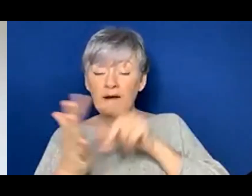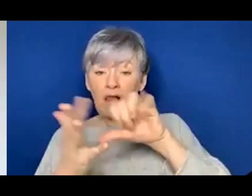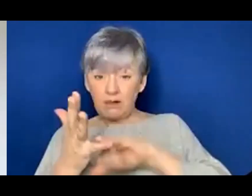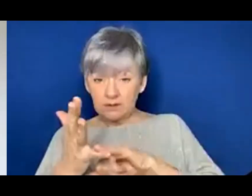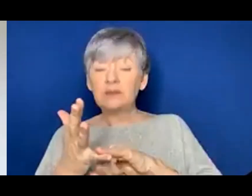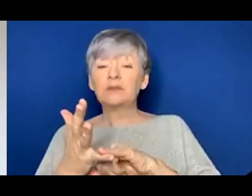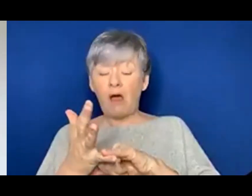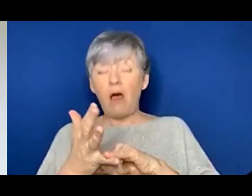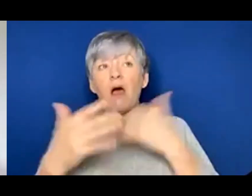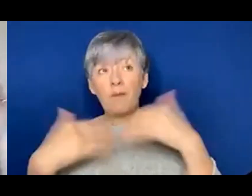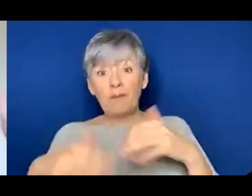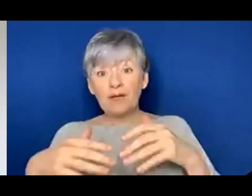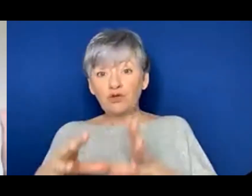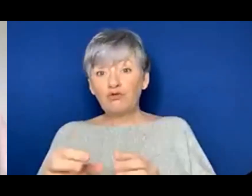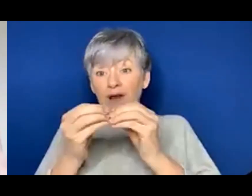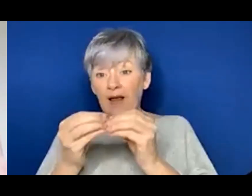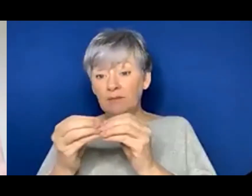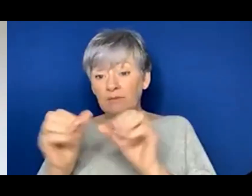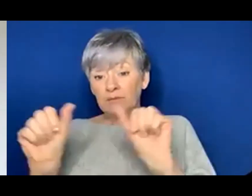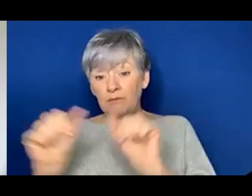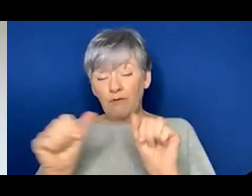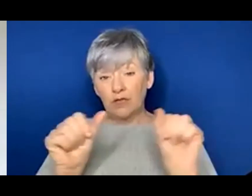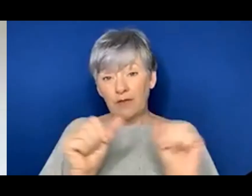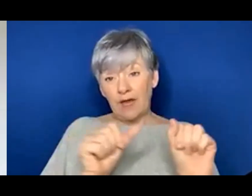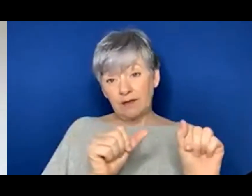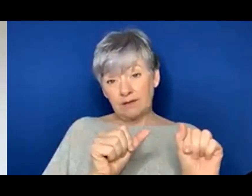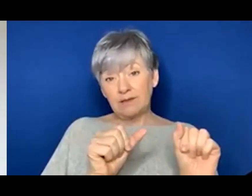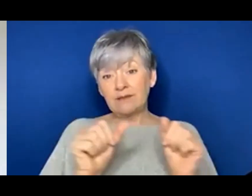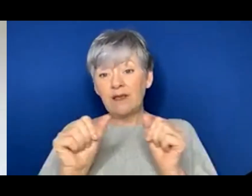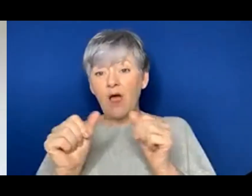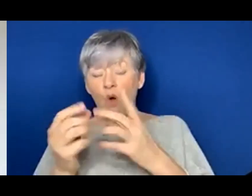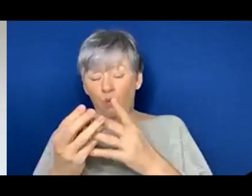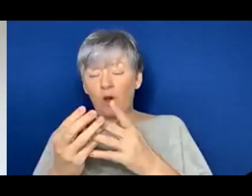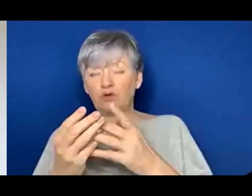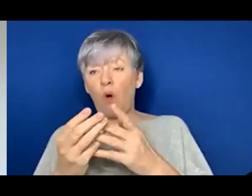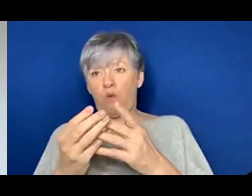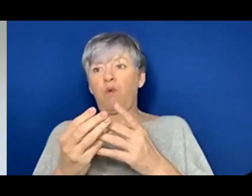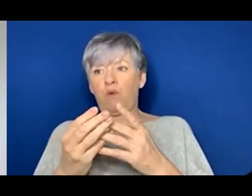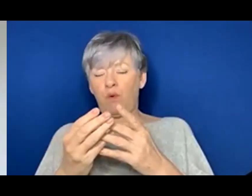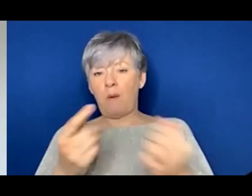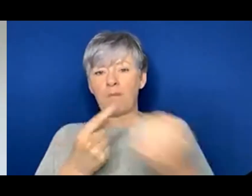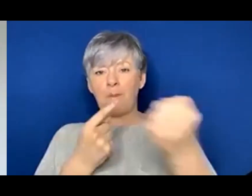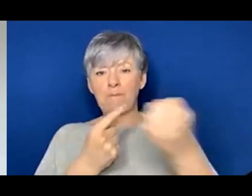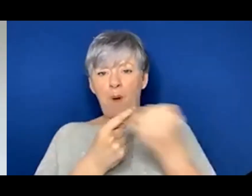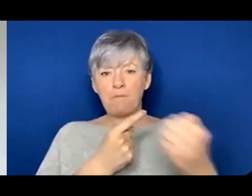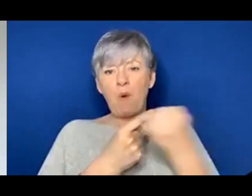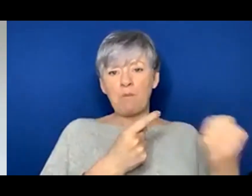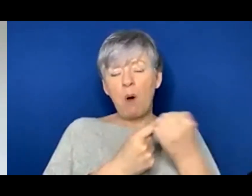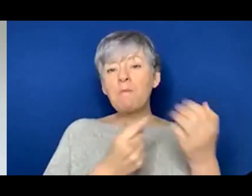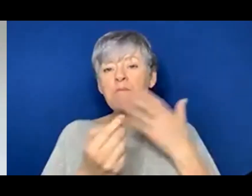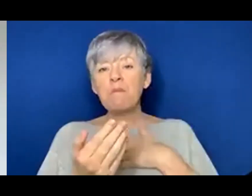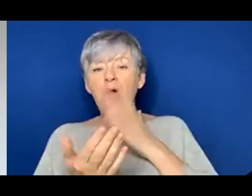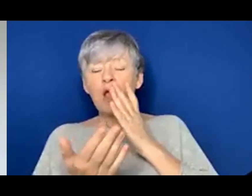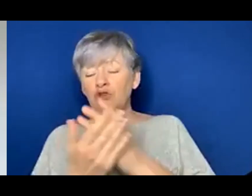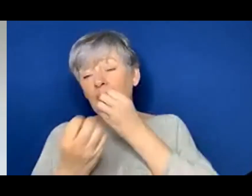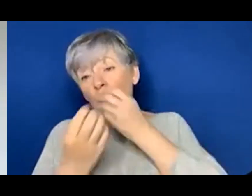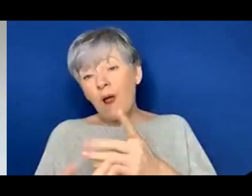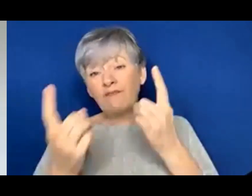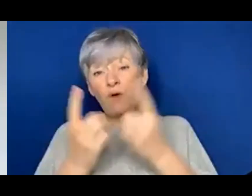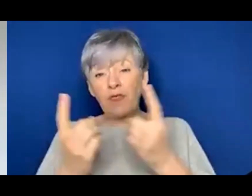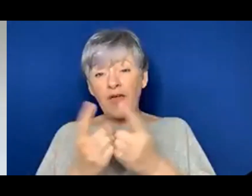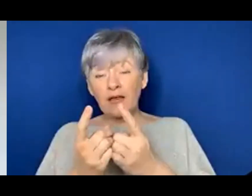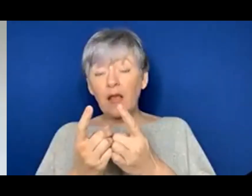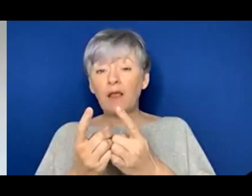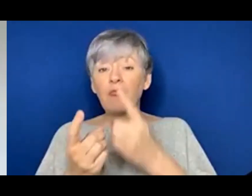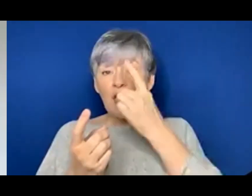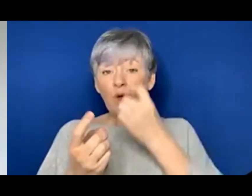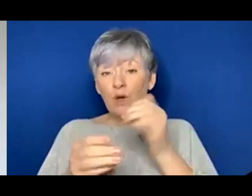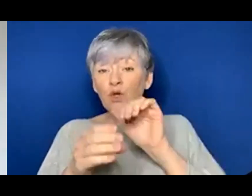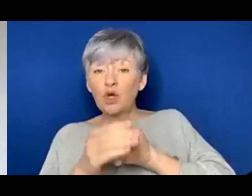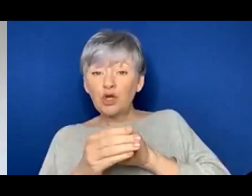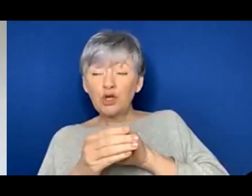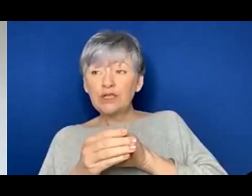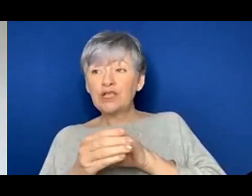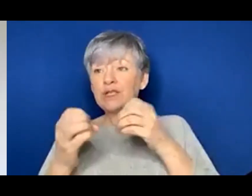miniature things to speak volumes, a wonderful thing, and great to include his music today.